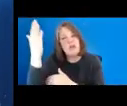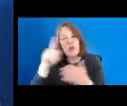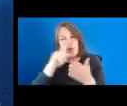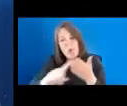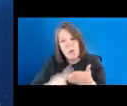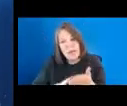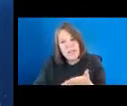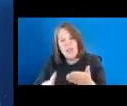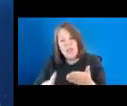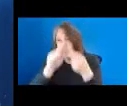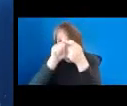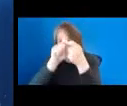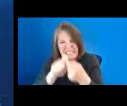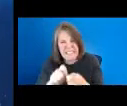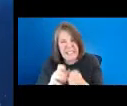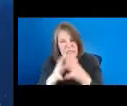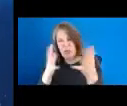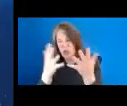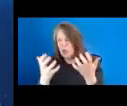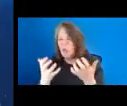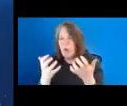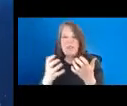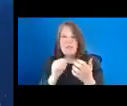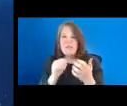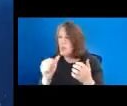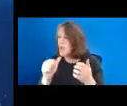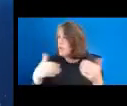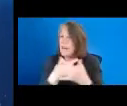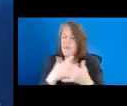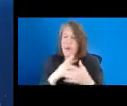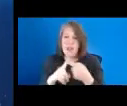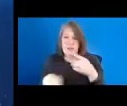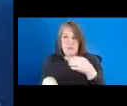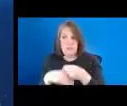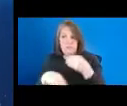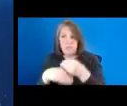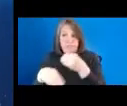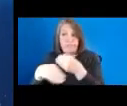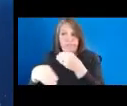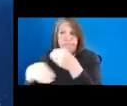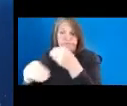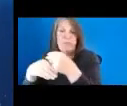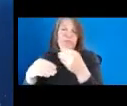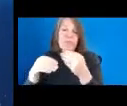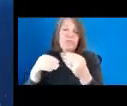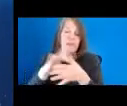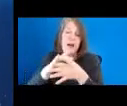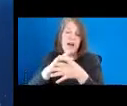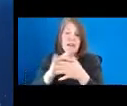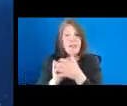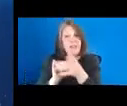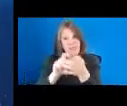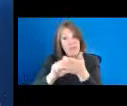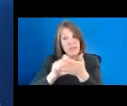16:26:54 So don't be afraid of adding content. This particular author has used the audio